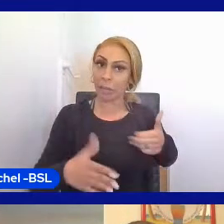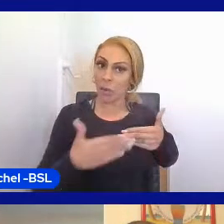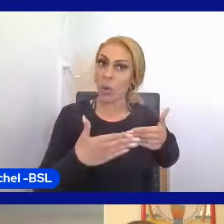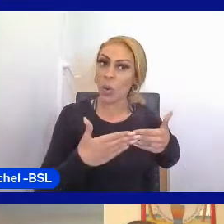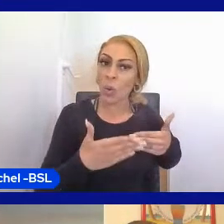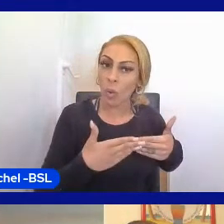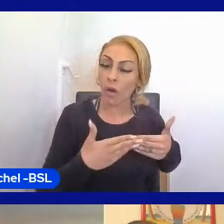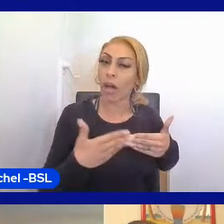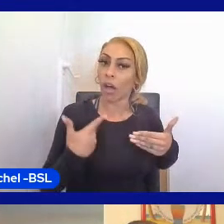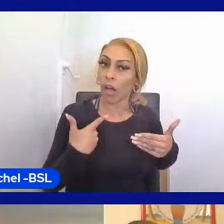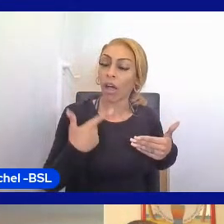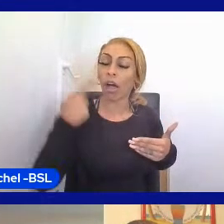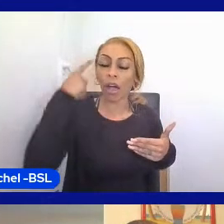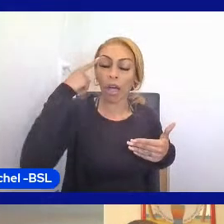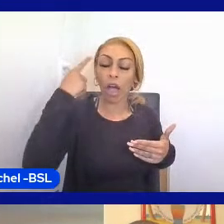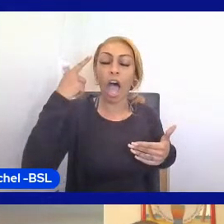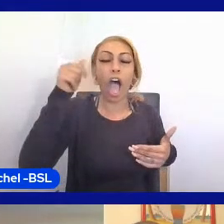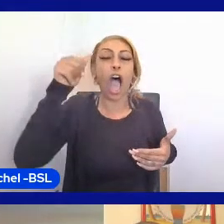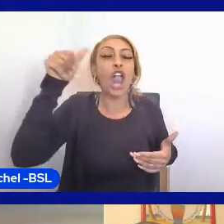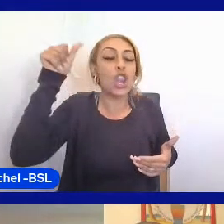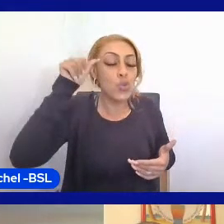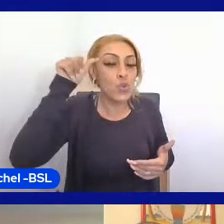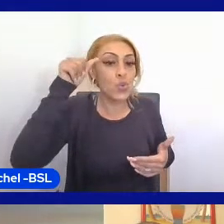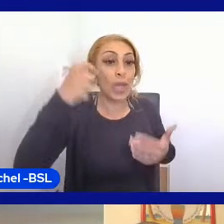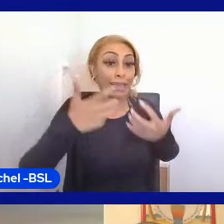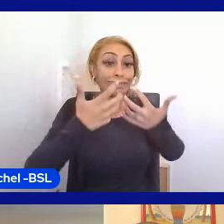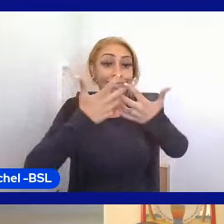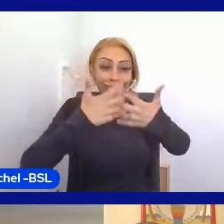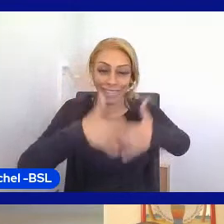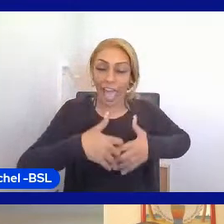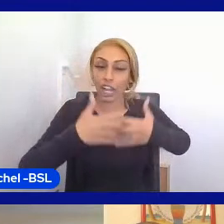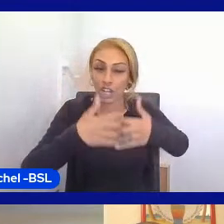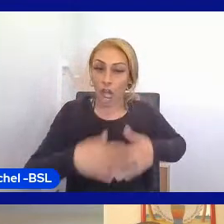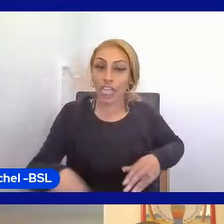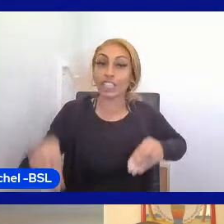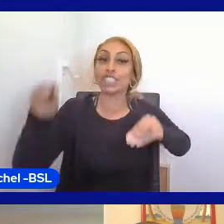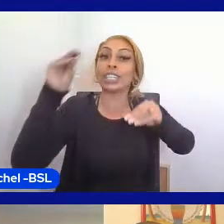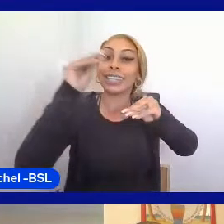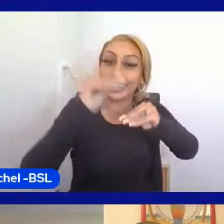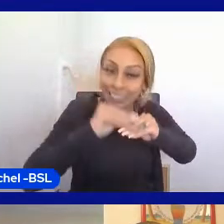I quickly realised that because of his popularity that more needed to be done, I